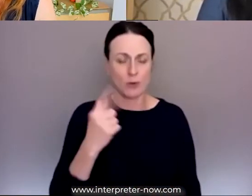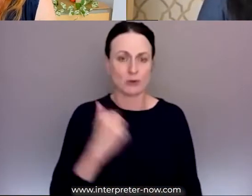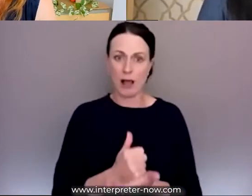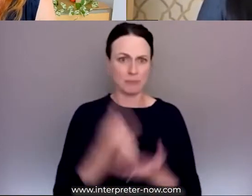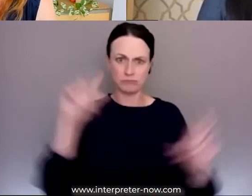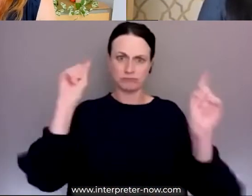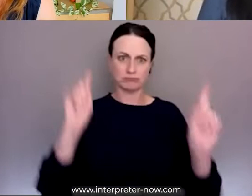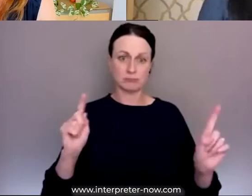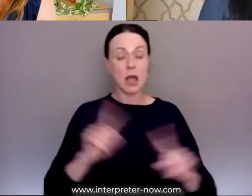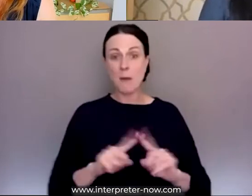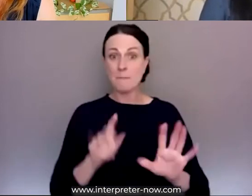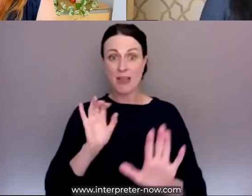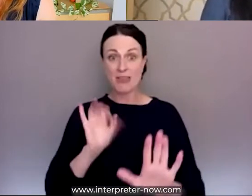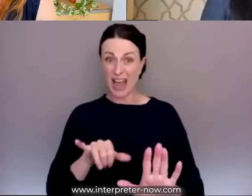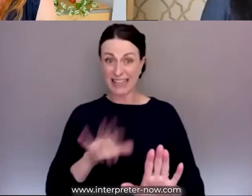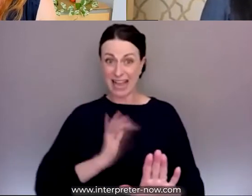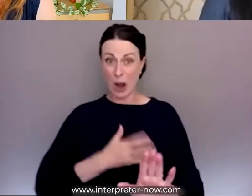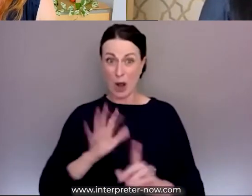But that's not the climate we're in right now.